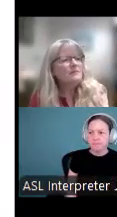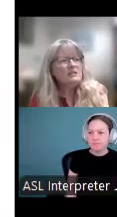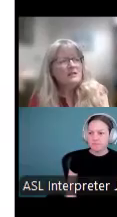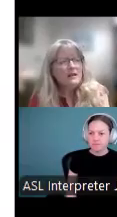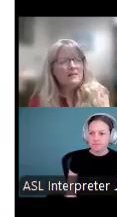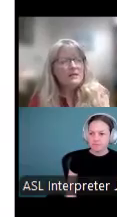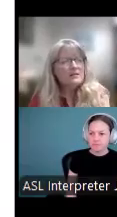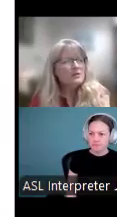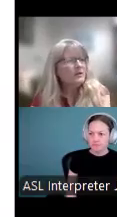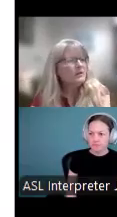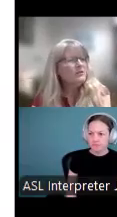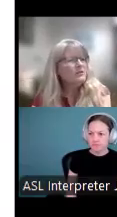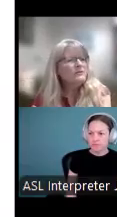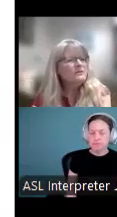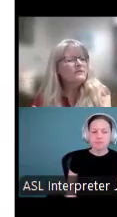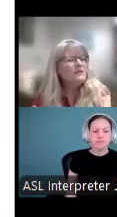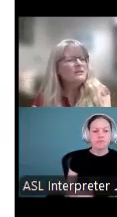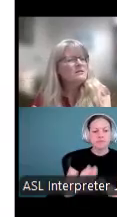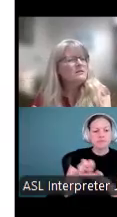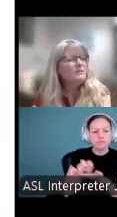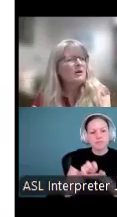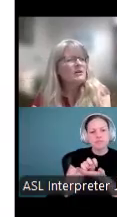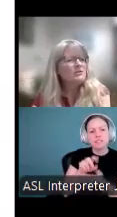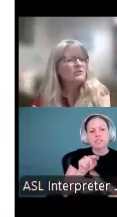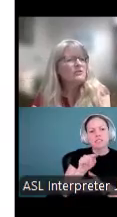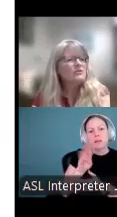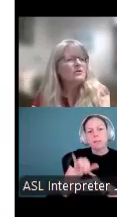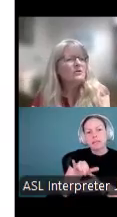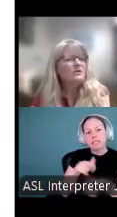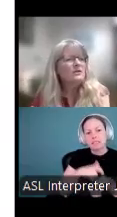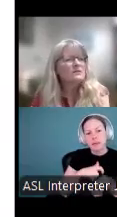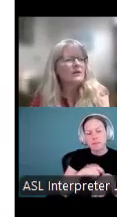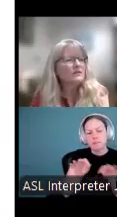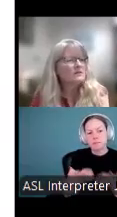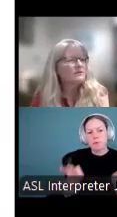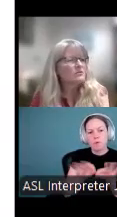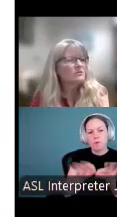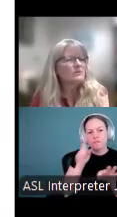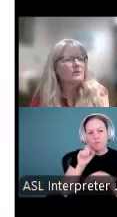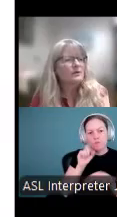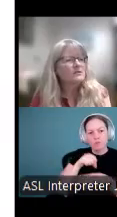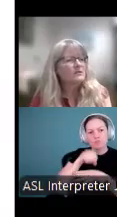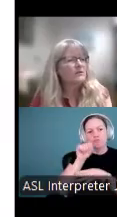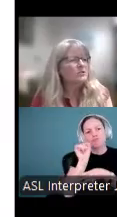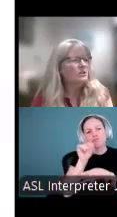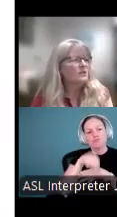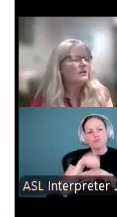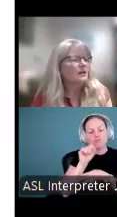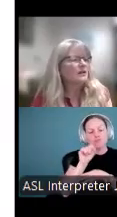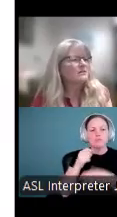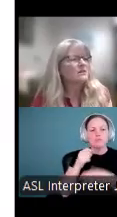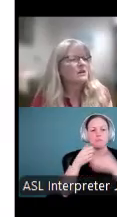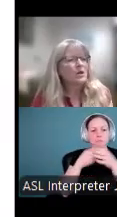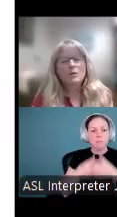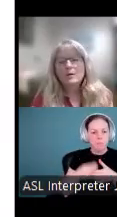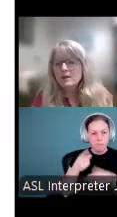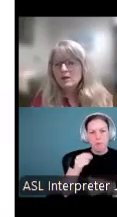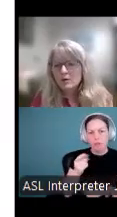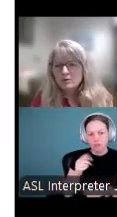Tummy time is critical for development of postural control, as well as visual motor integration, and we could go